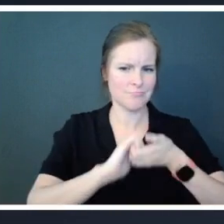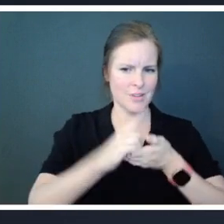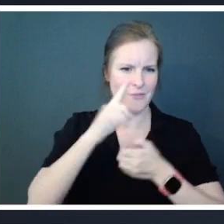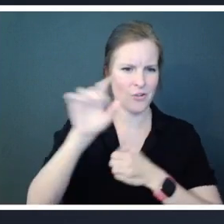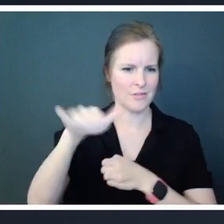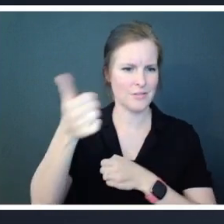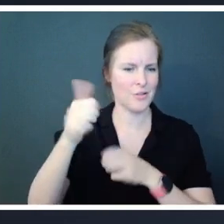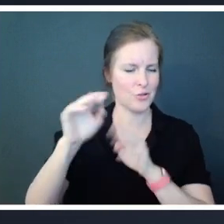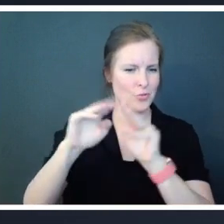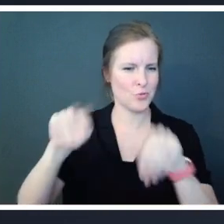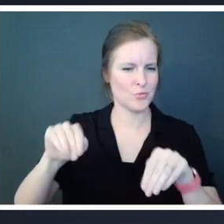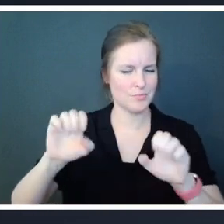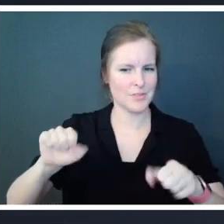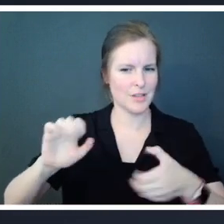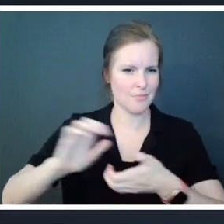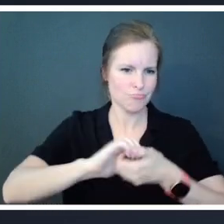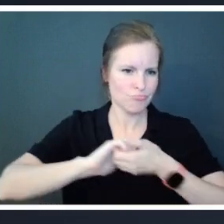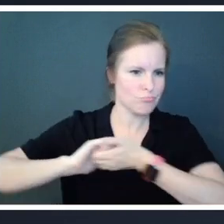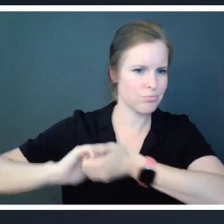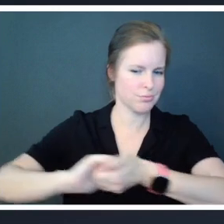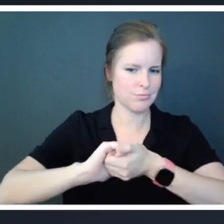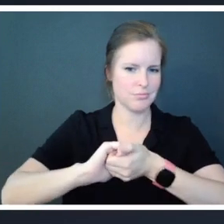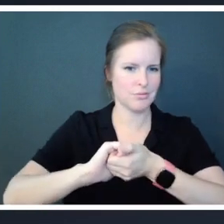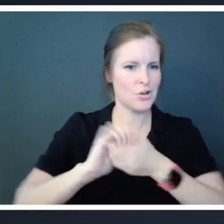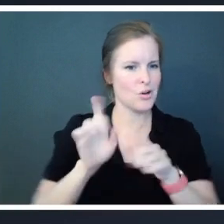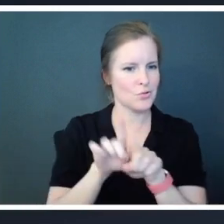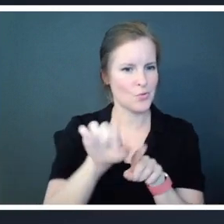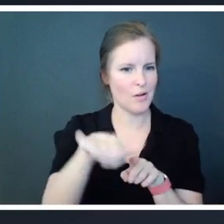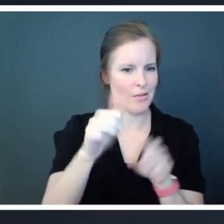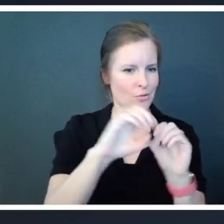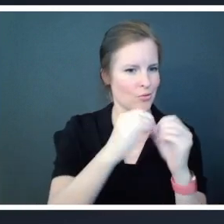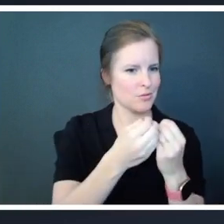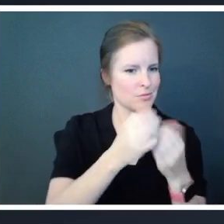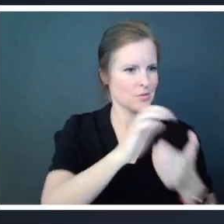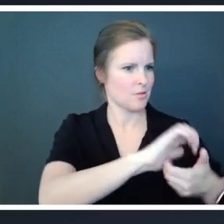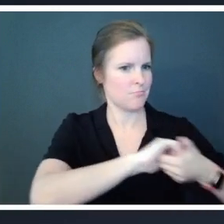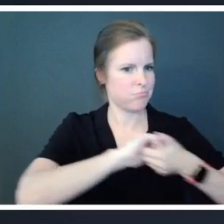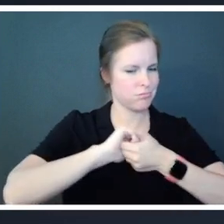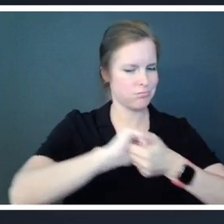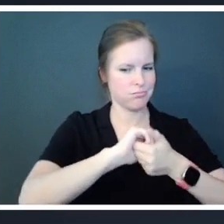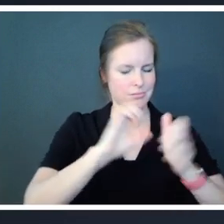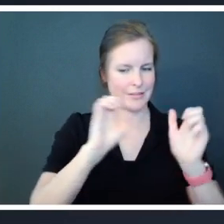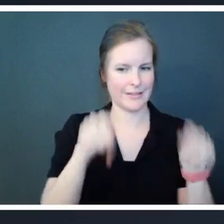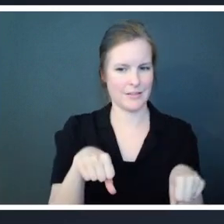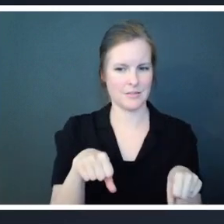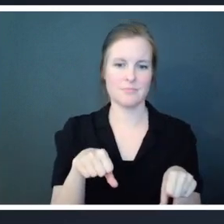kinds of organizations. And this is particularly true, of course, about postage stamps, which are